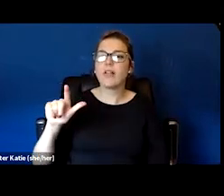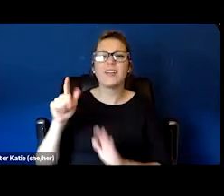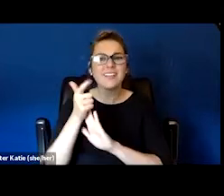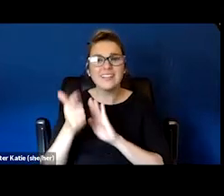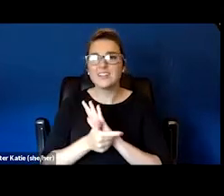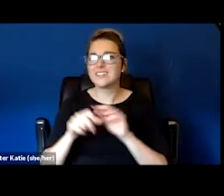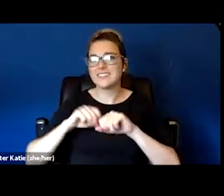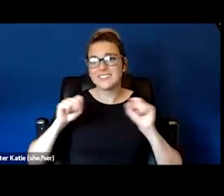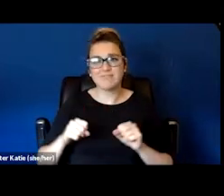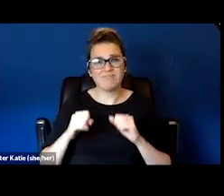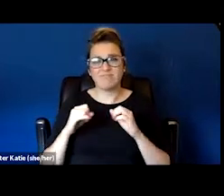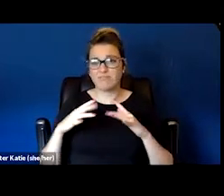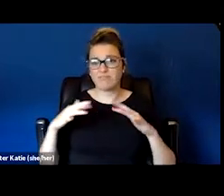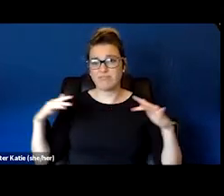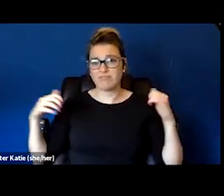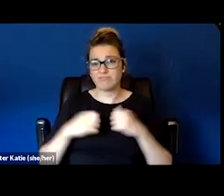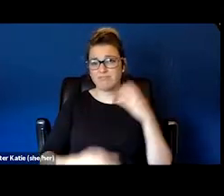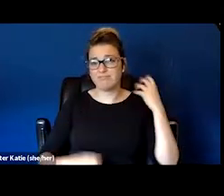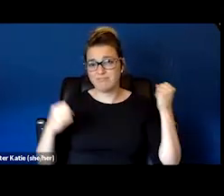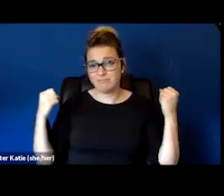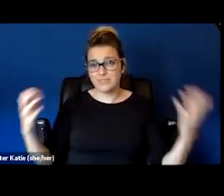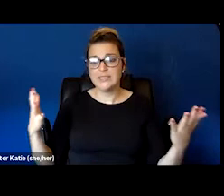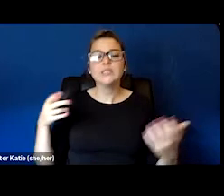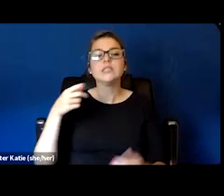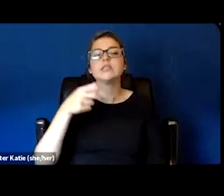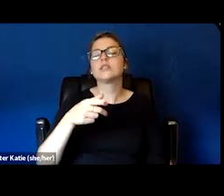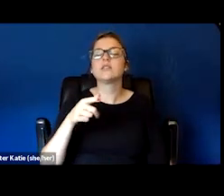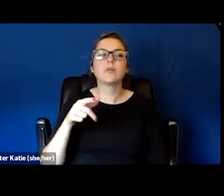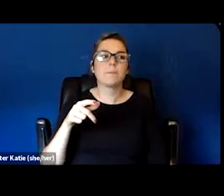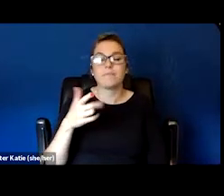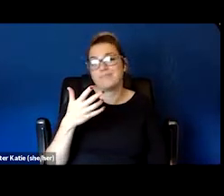So really this is meant to weave together all of those organizations